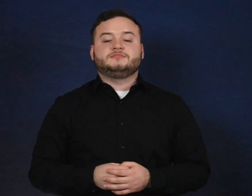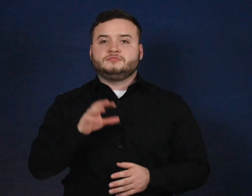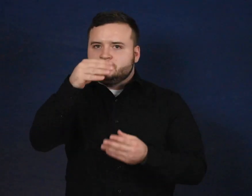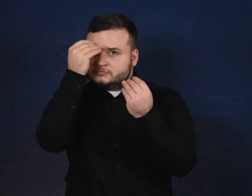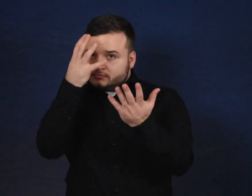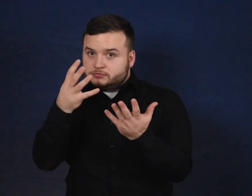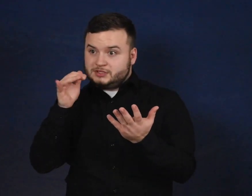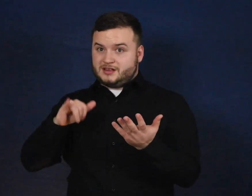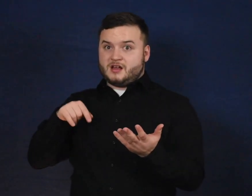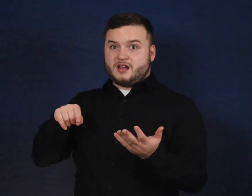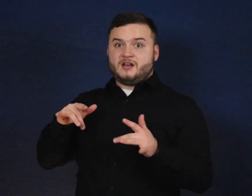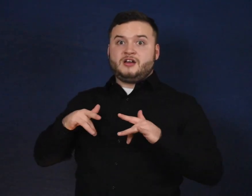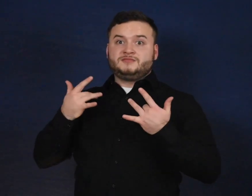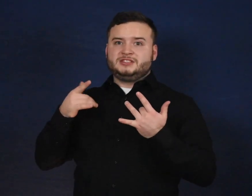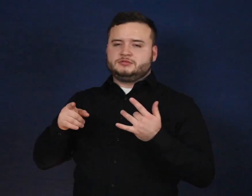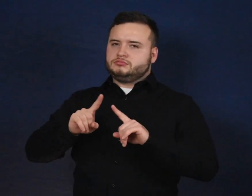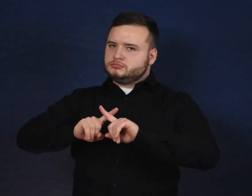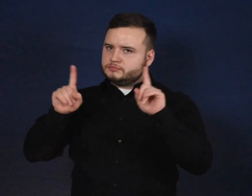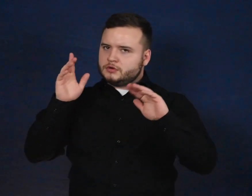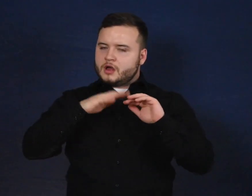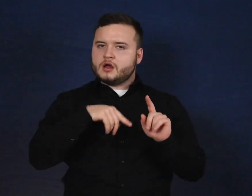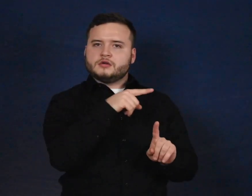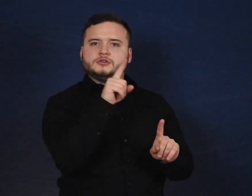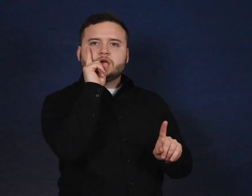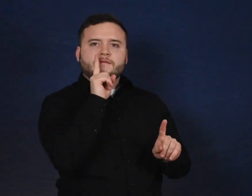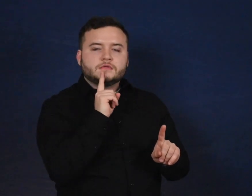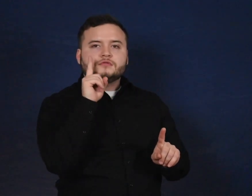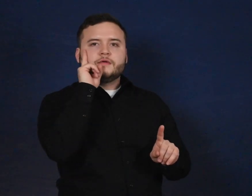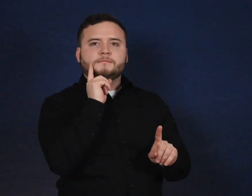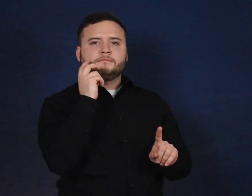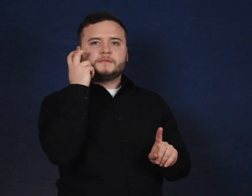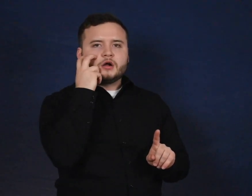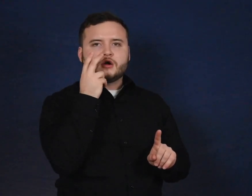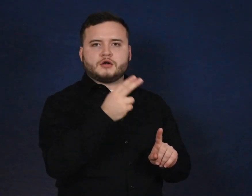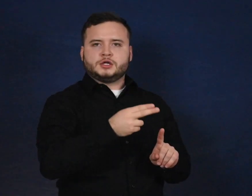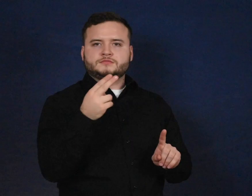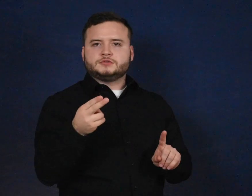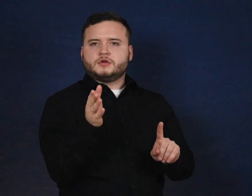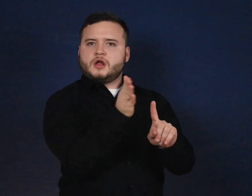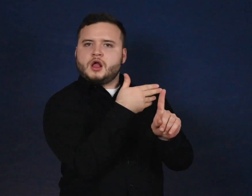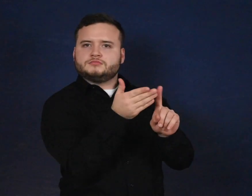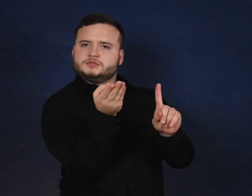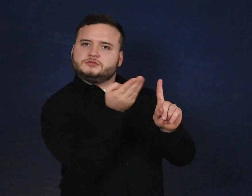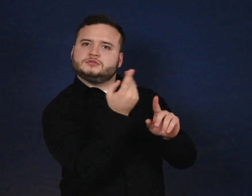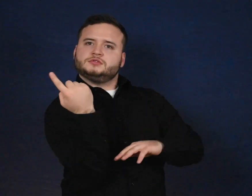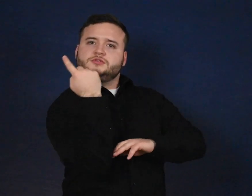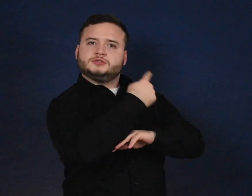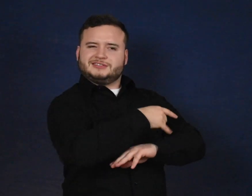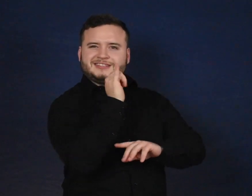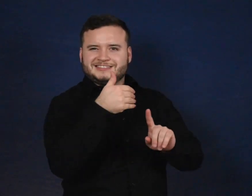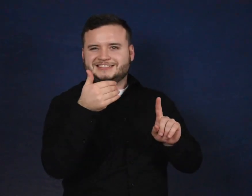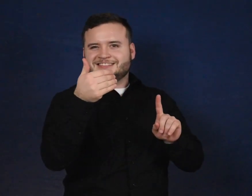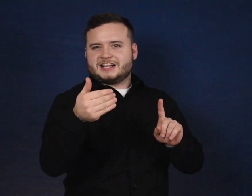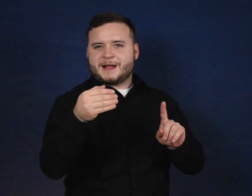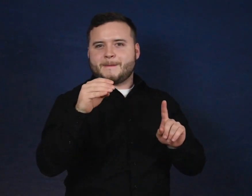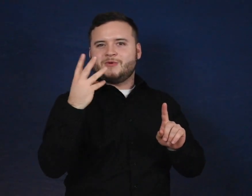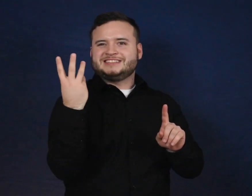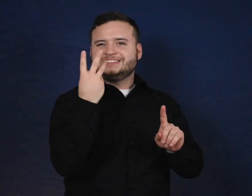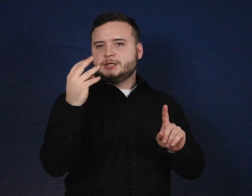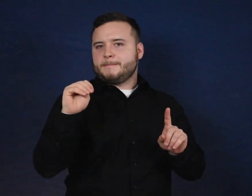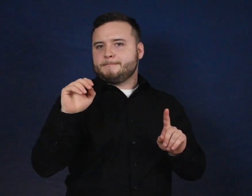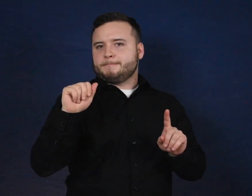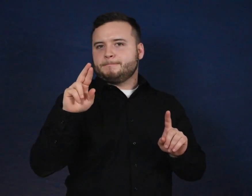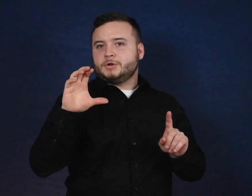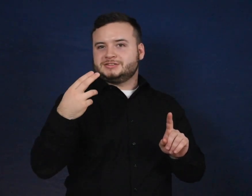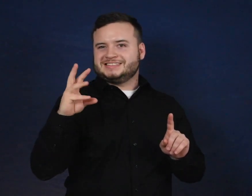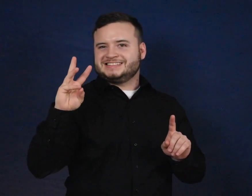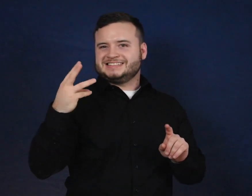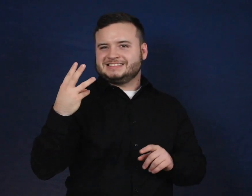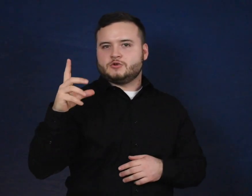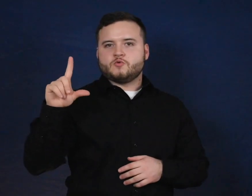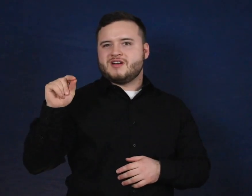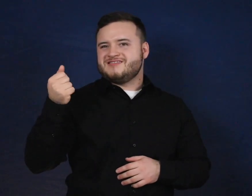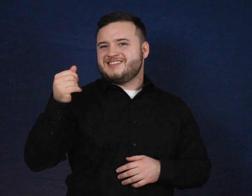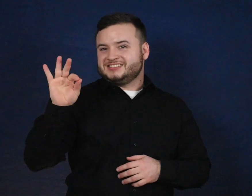This is different from Deaf, DeafBlind & Hard of Hearing Lobby Day on Wednesday, March 6, 2019.